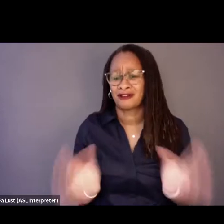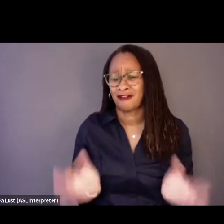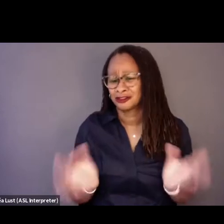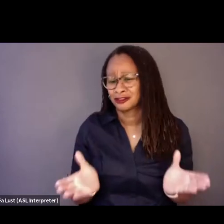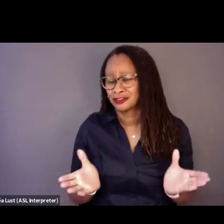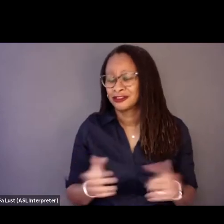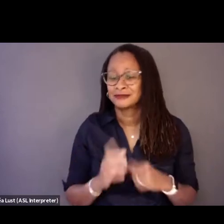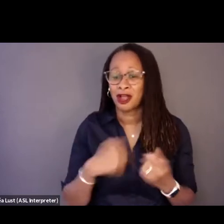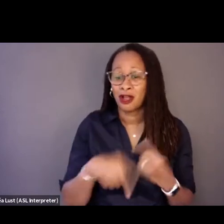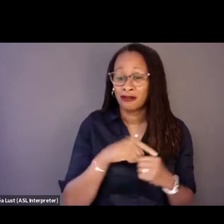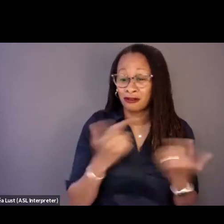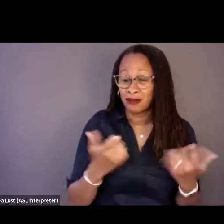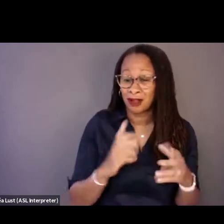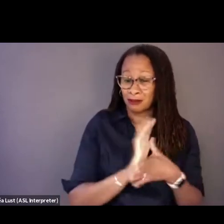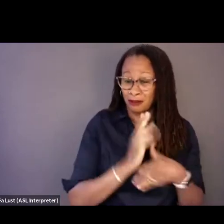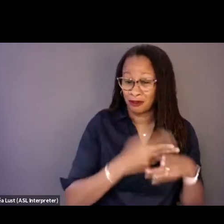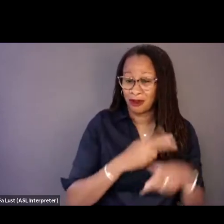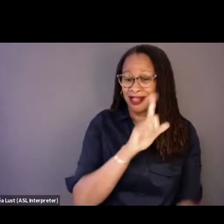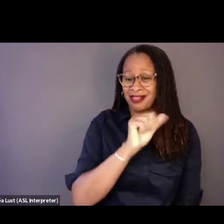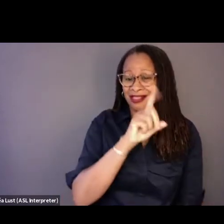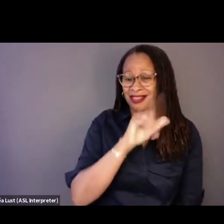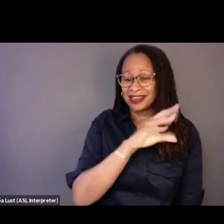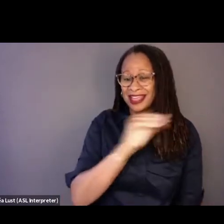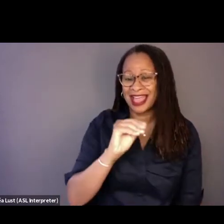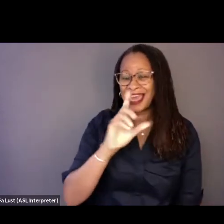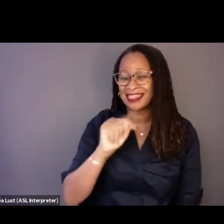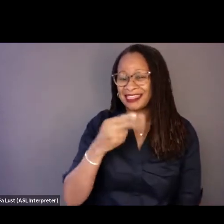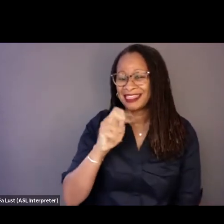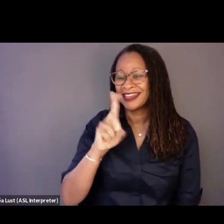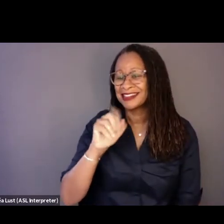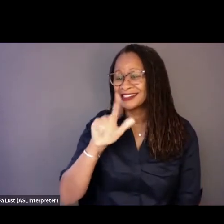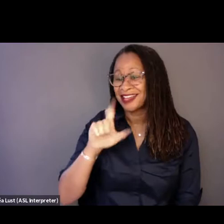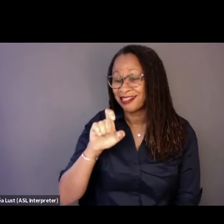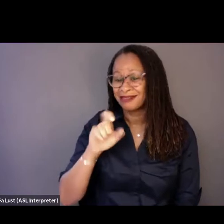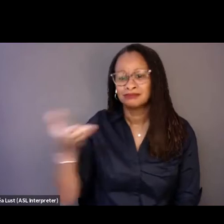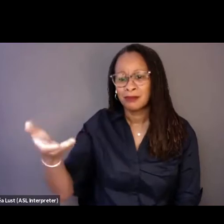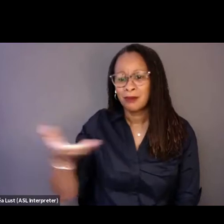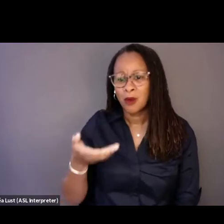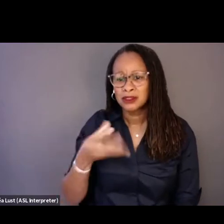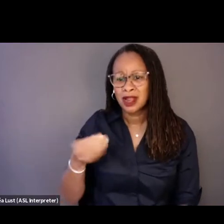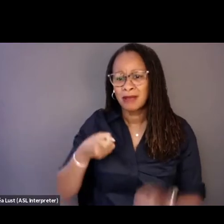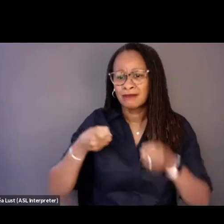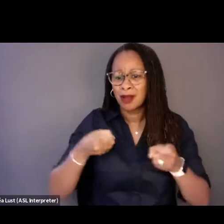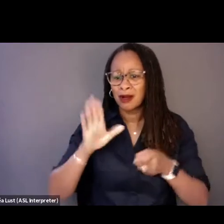around "Lady and the Dale," hosted, excuse me, hosted and moderated by Inkoo Kang